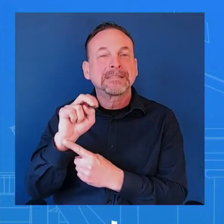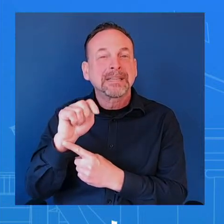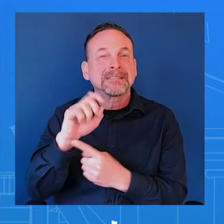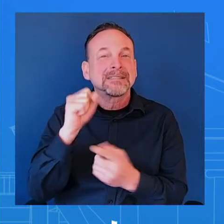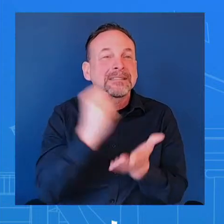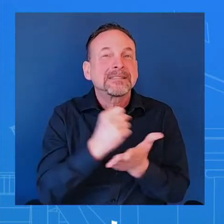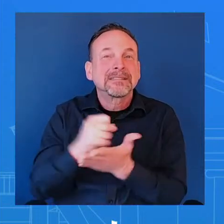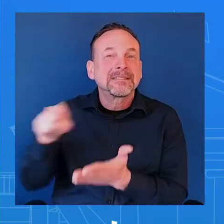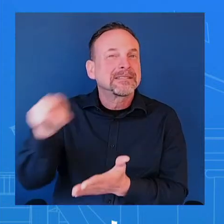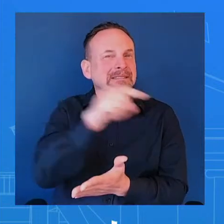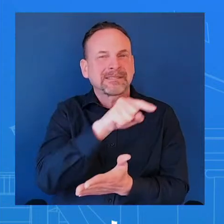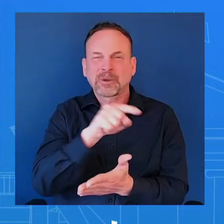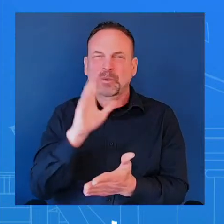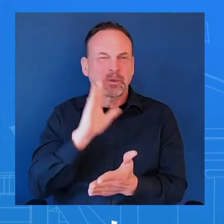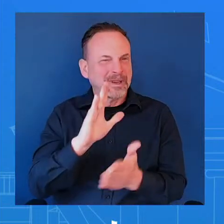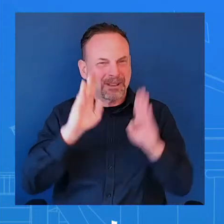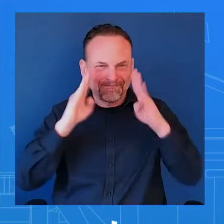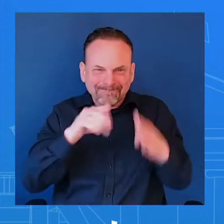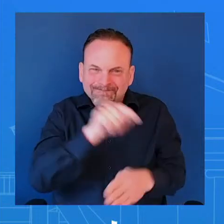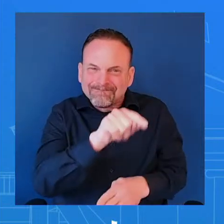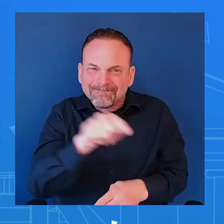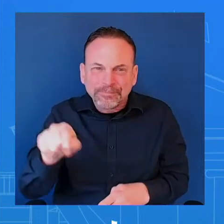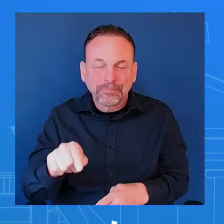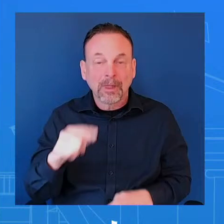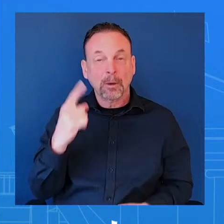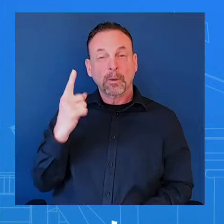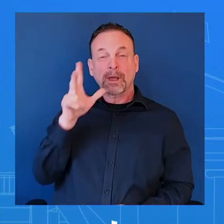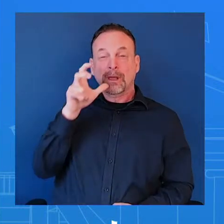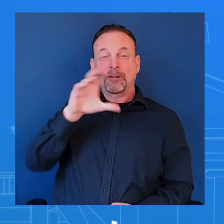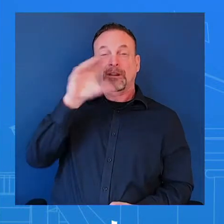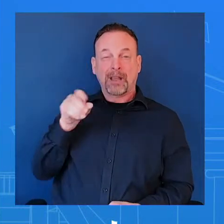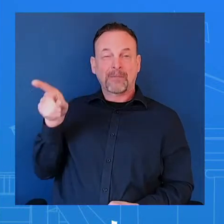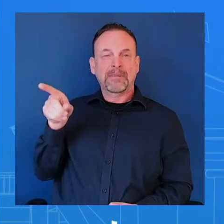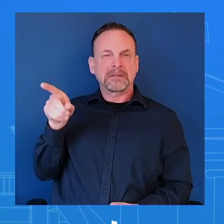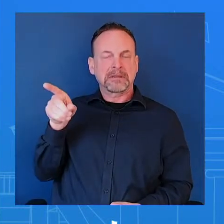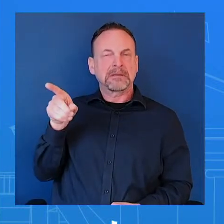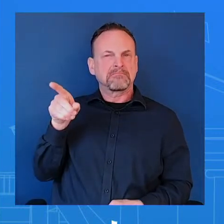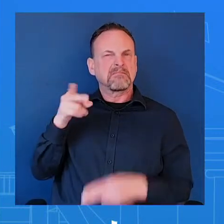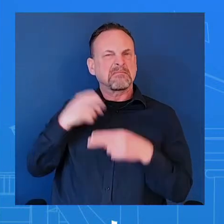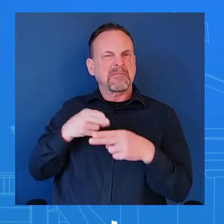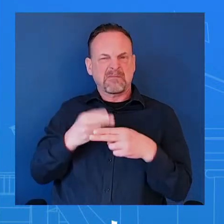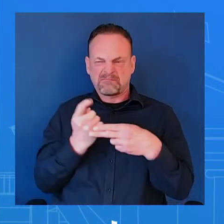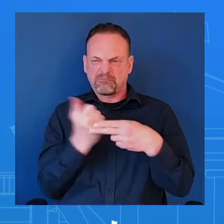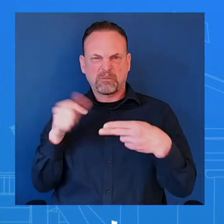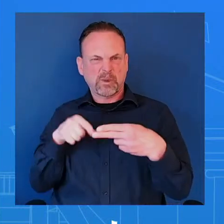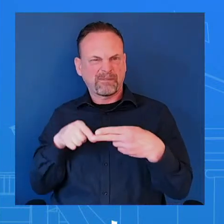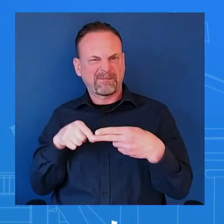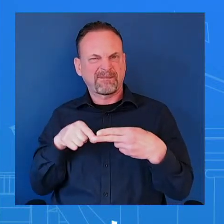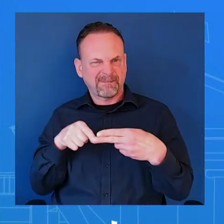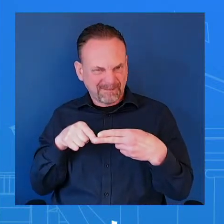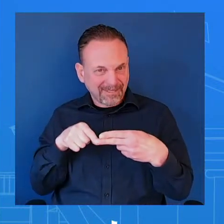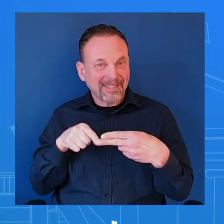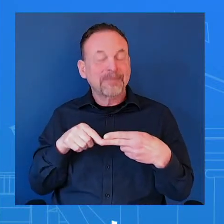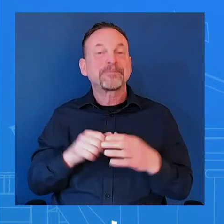Last month, three of the four largest inhaler manufacturers announced that they will cap the cost of inhalers